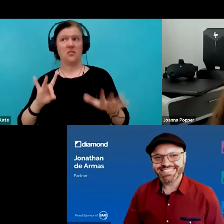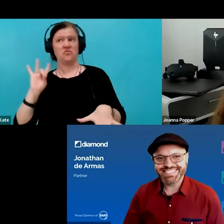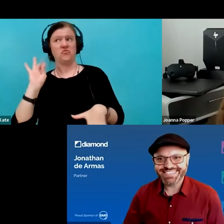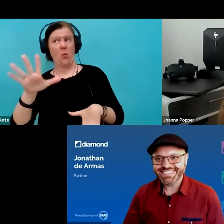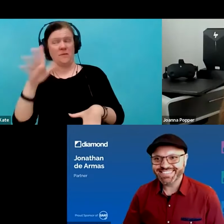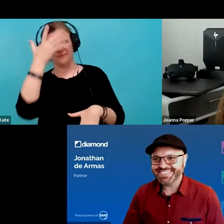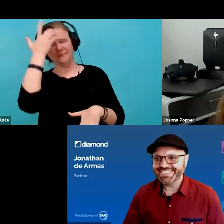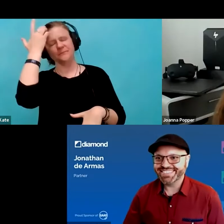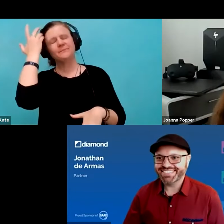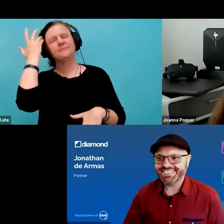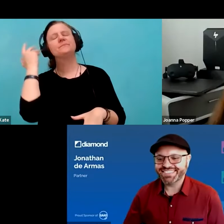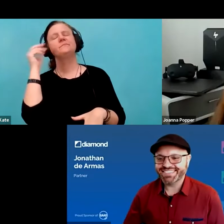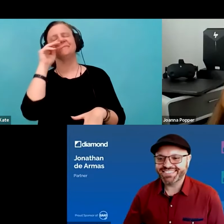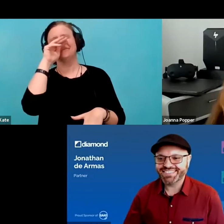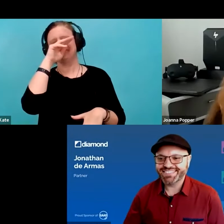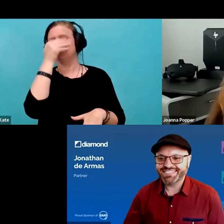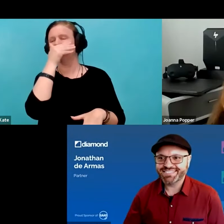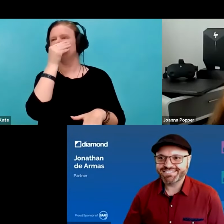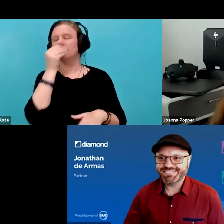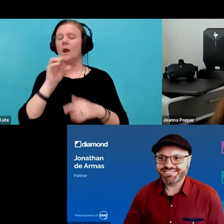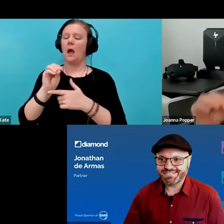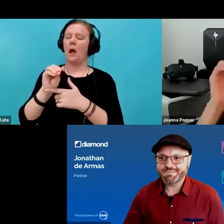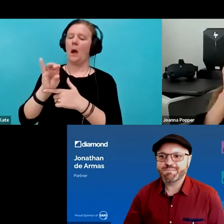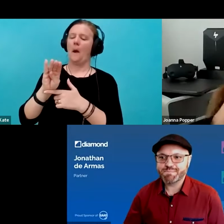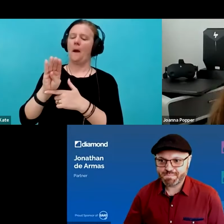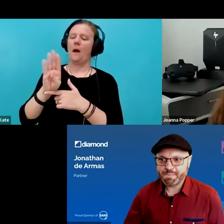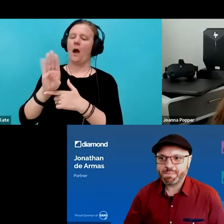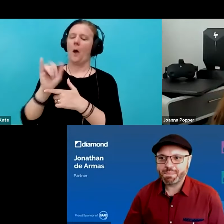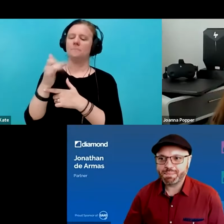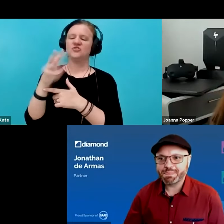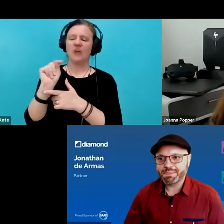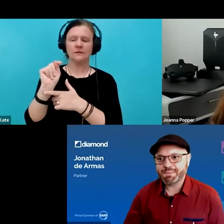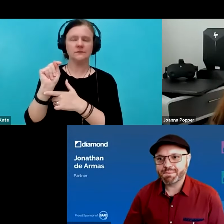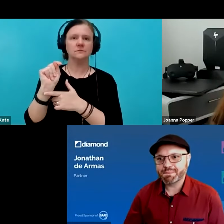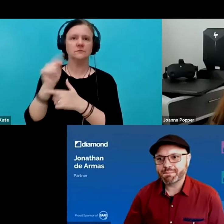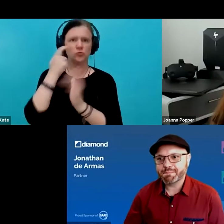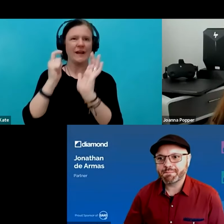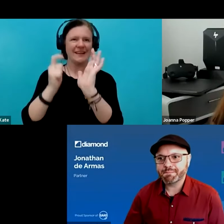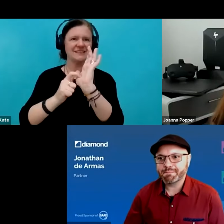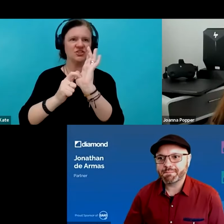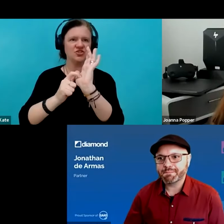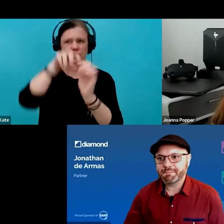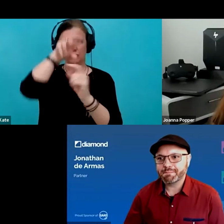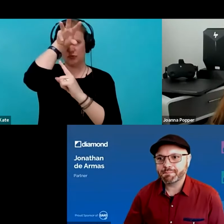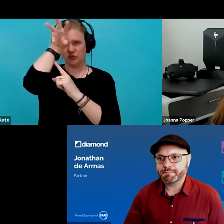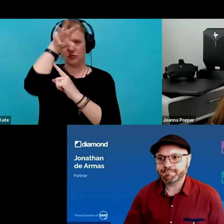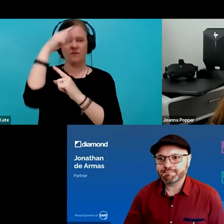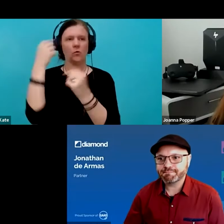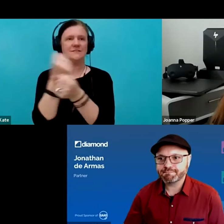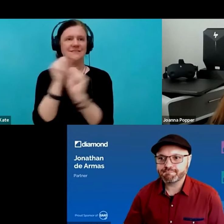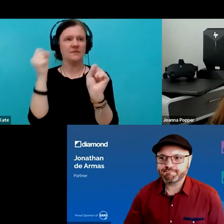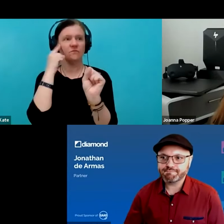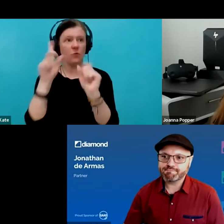Chadwick Turner: So all of this stuff about object recognition with these cameras on these fronts of these headsets where we're talking about safety for consumers that can see